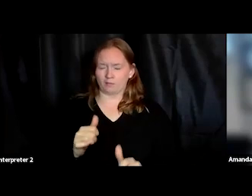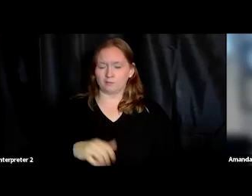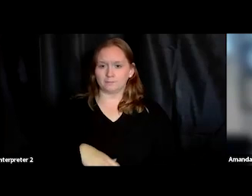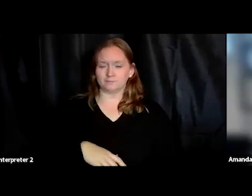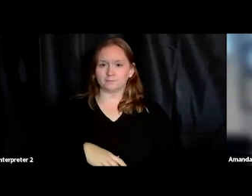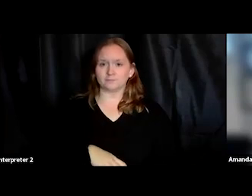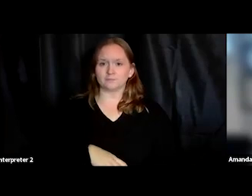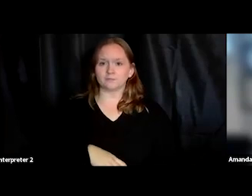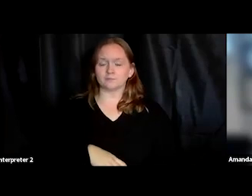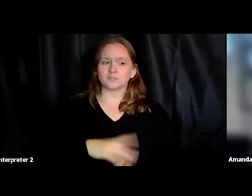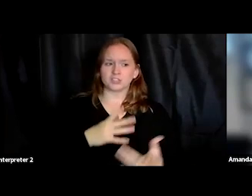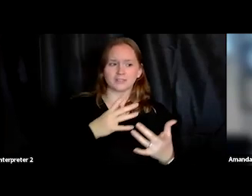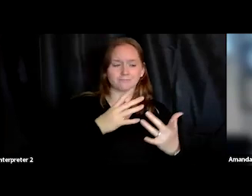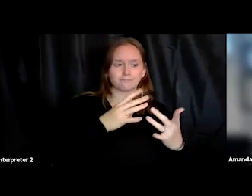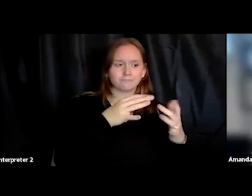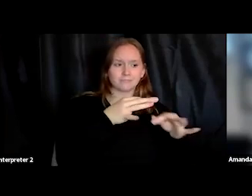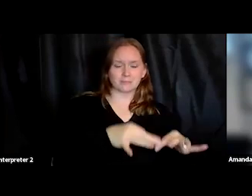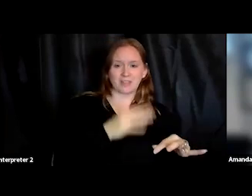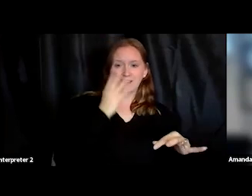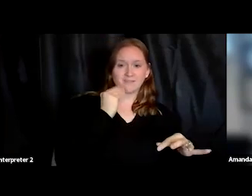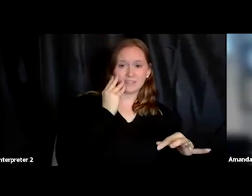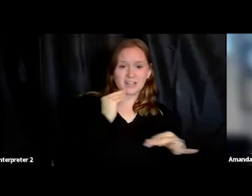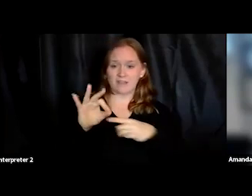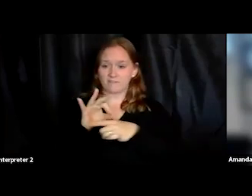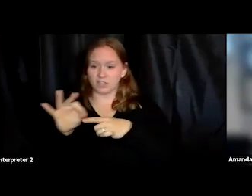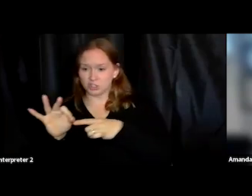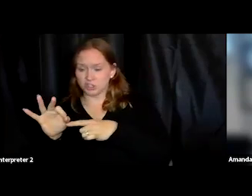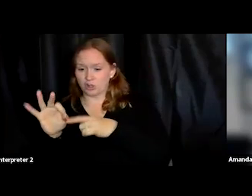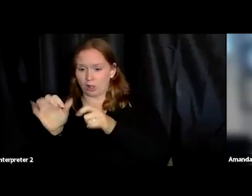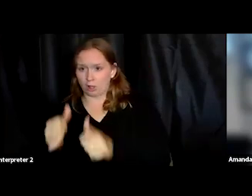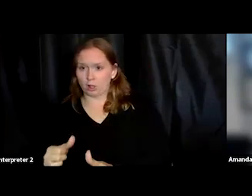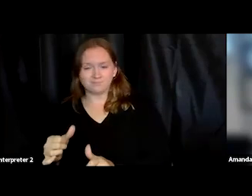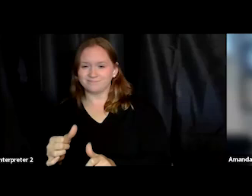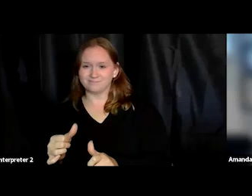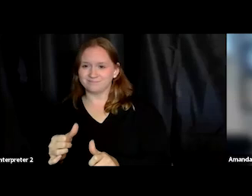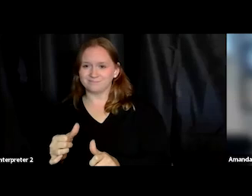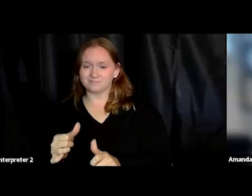and you can't just talk about their functional impairments. You need to talk about the synergy